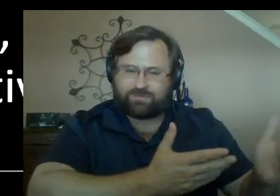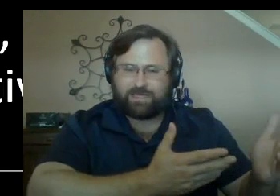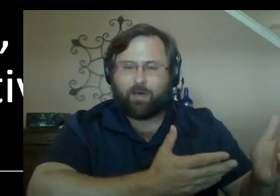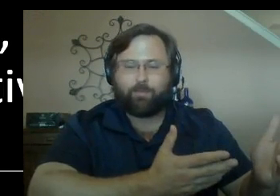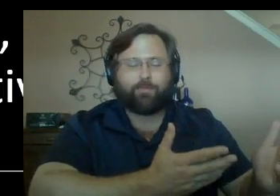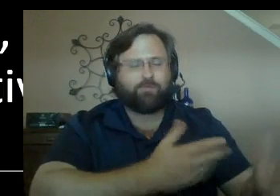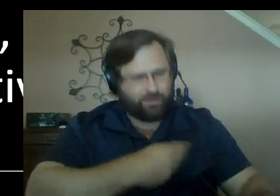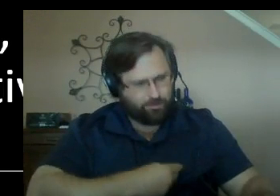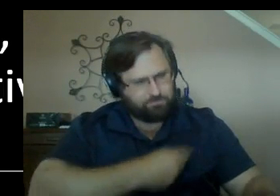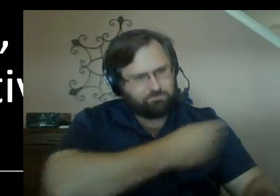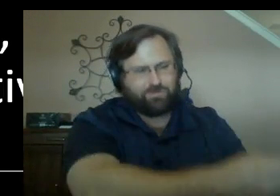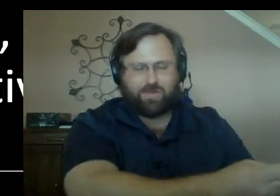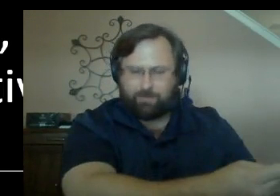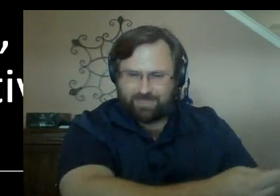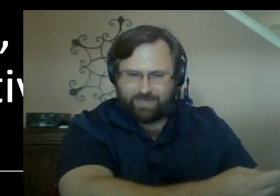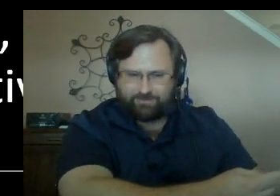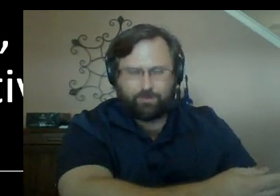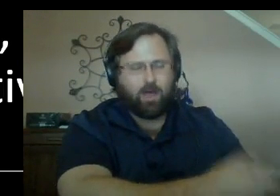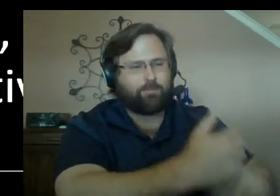I've set Bob up over there then that means i give to Bob